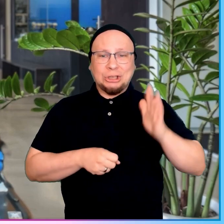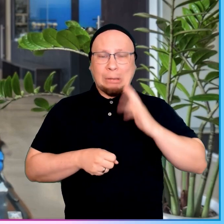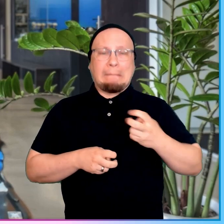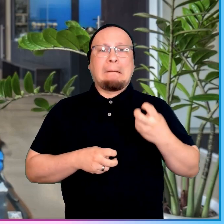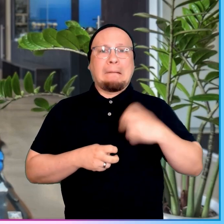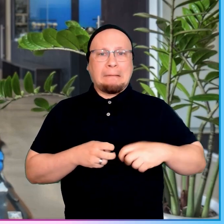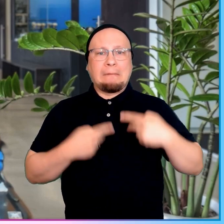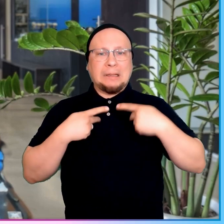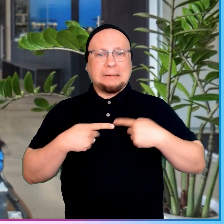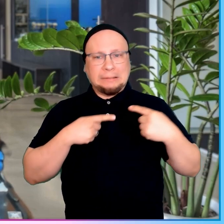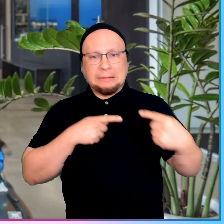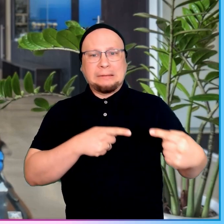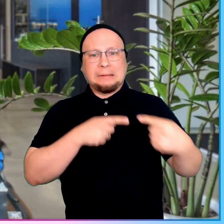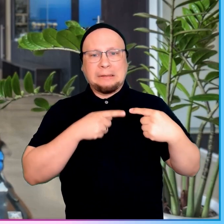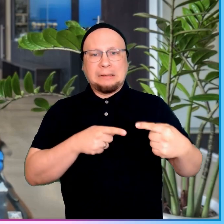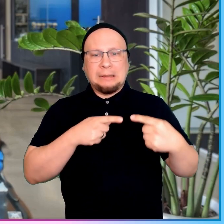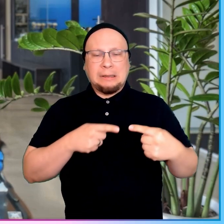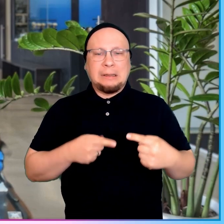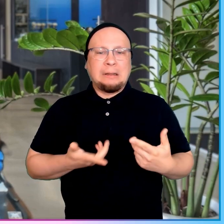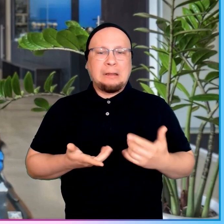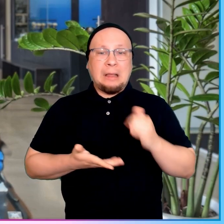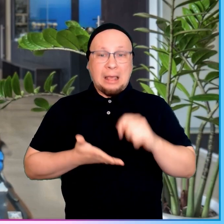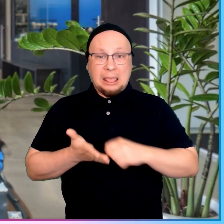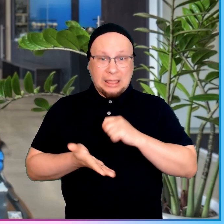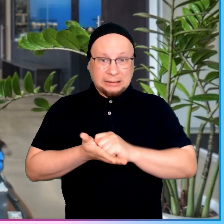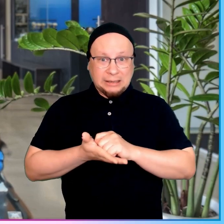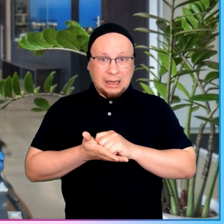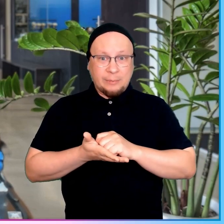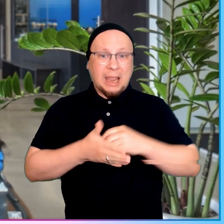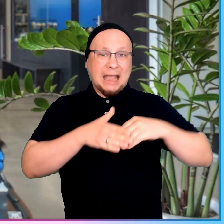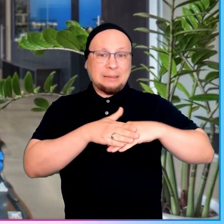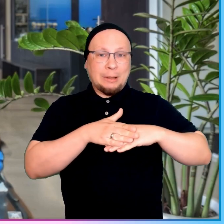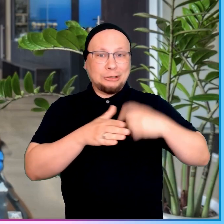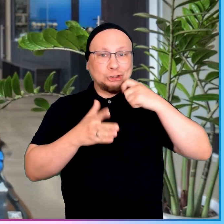the time before accessibility was more widely implemented, so I kind of felt like I wasn’t